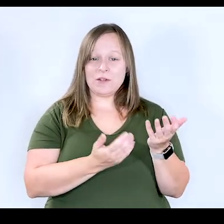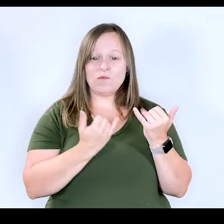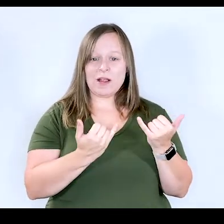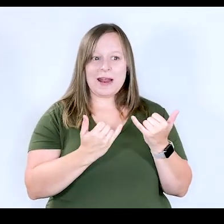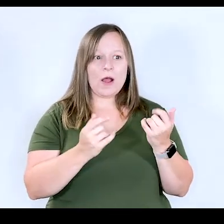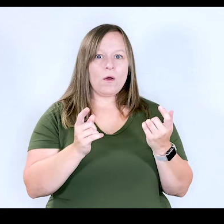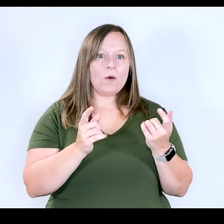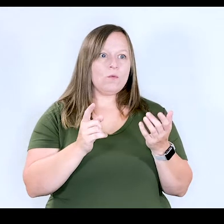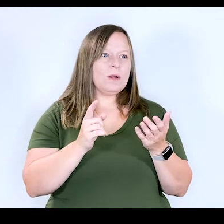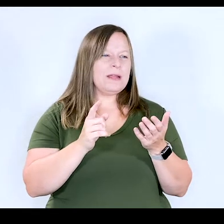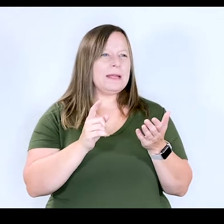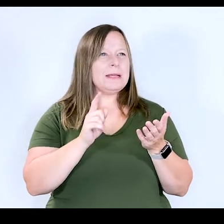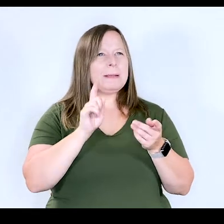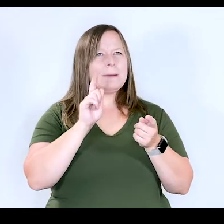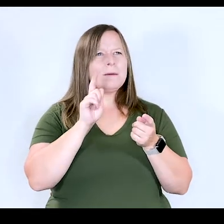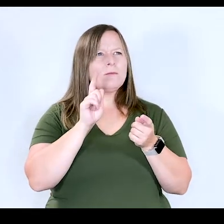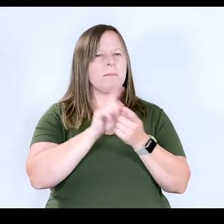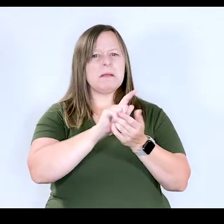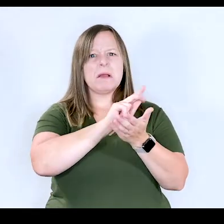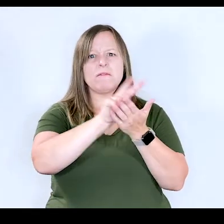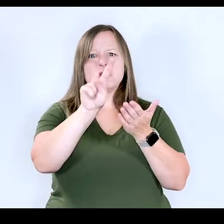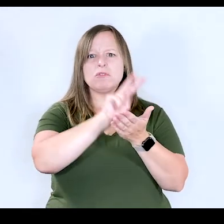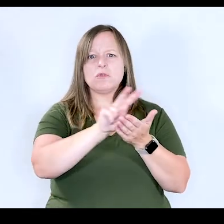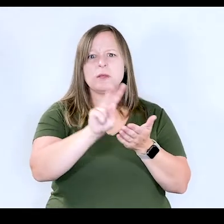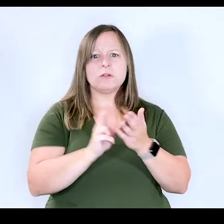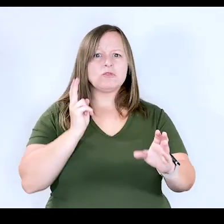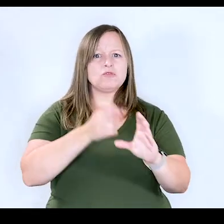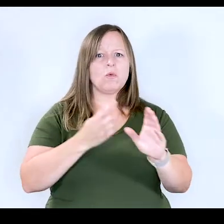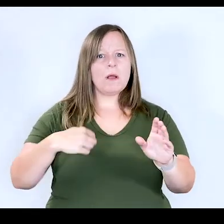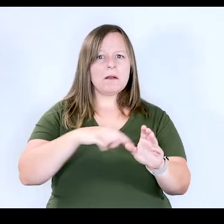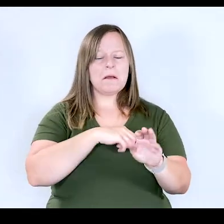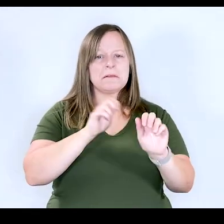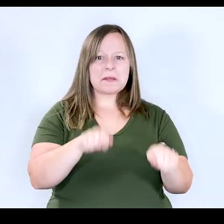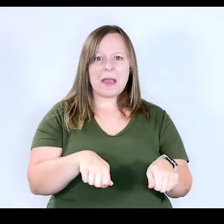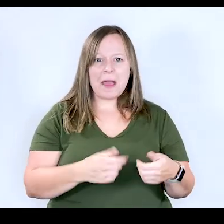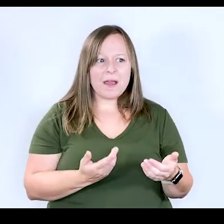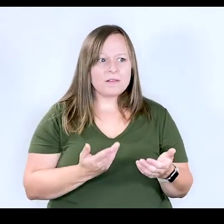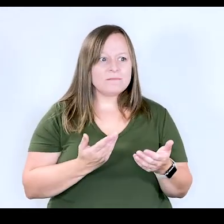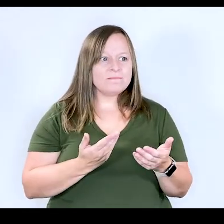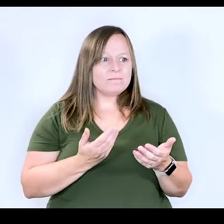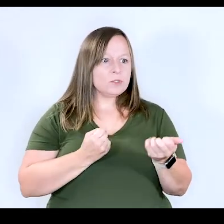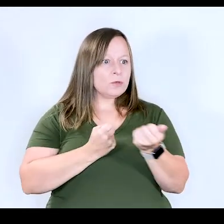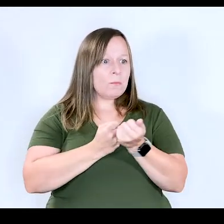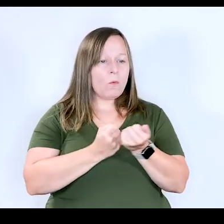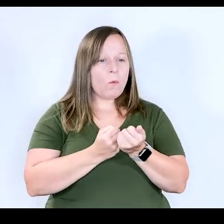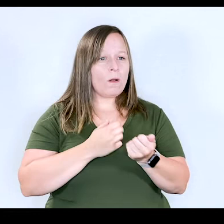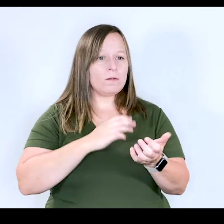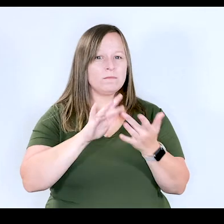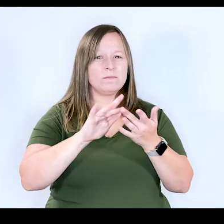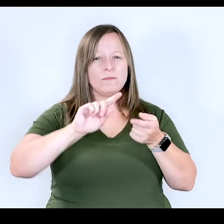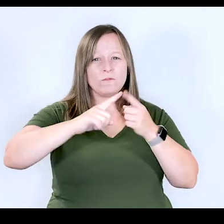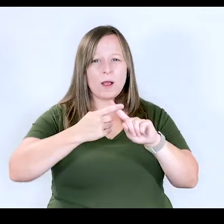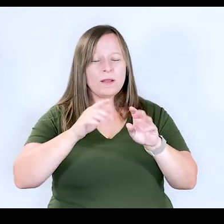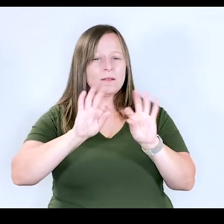We're meeting every other week. Anyone is welcome to join us, and we are supporting them to reach out to family and friends,